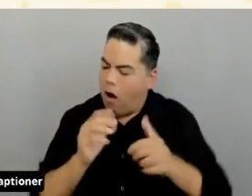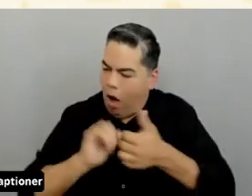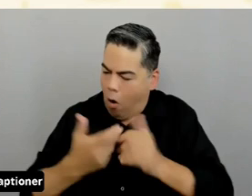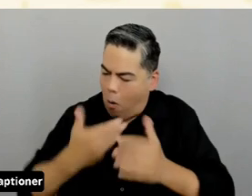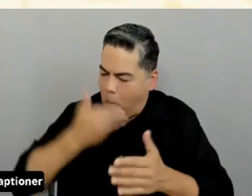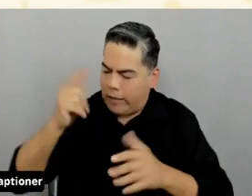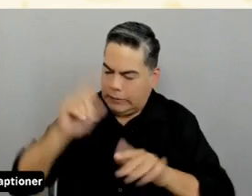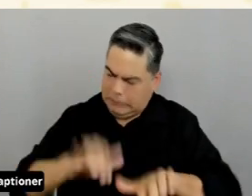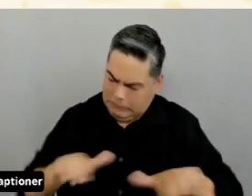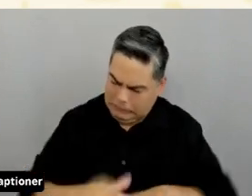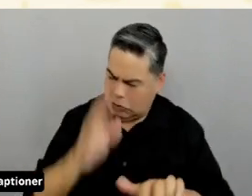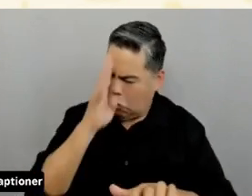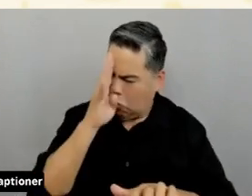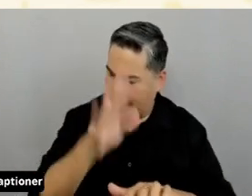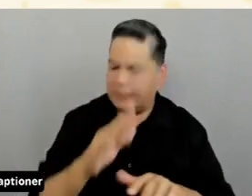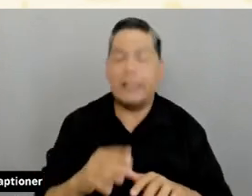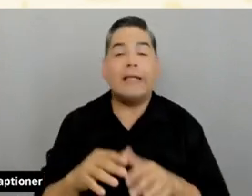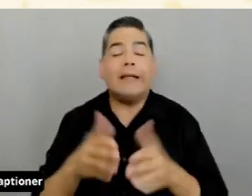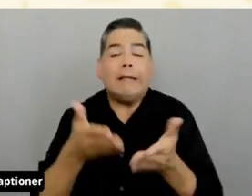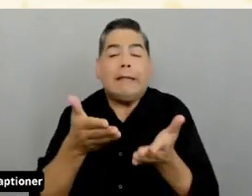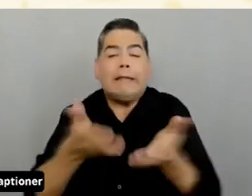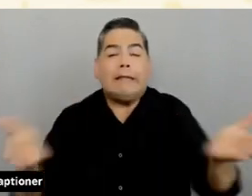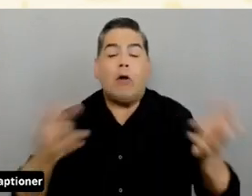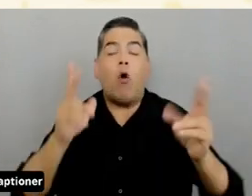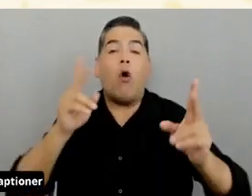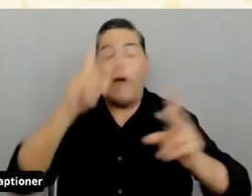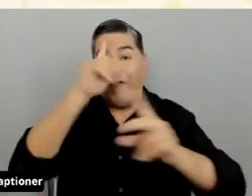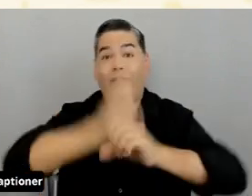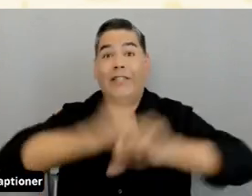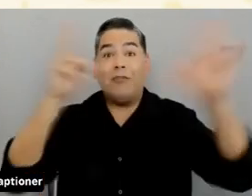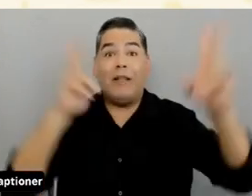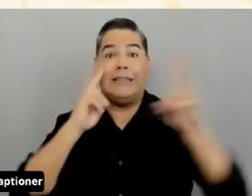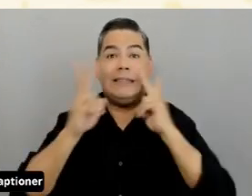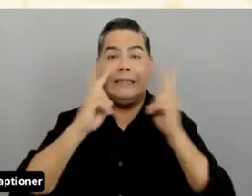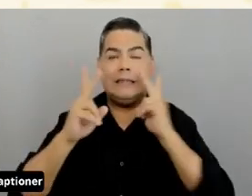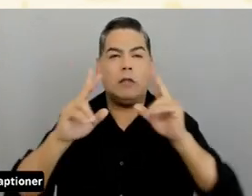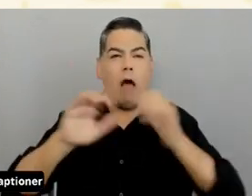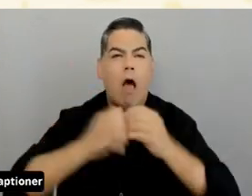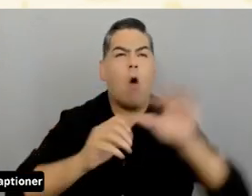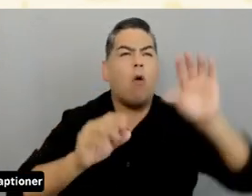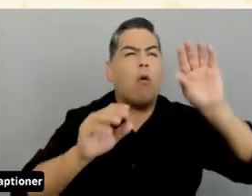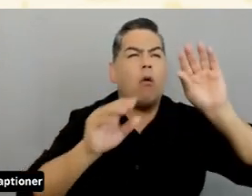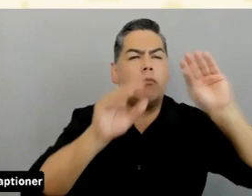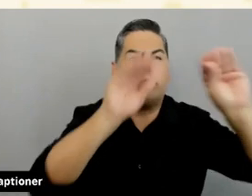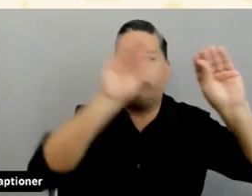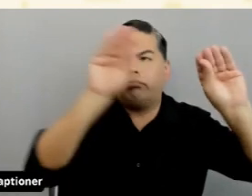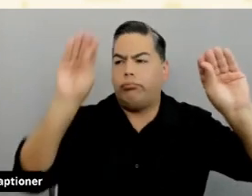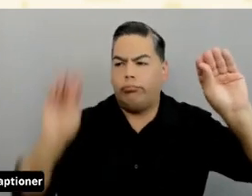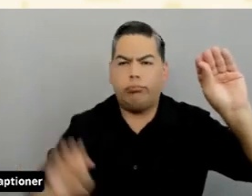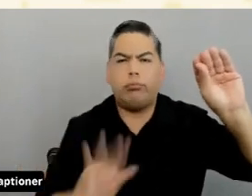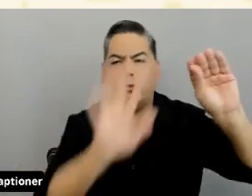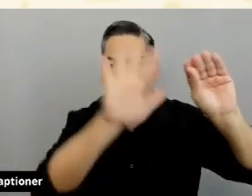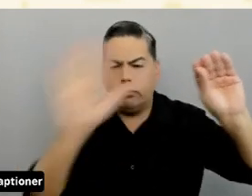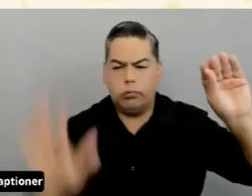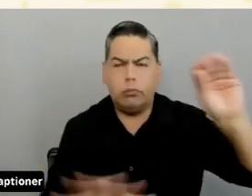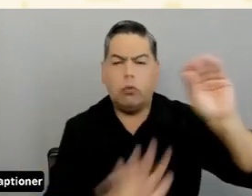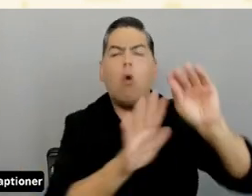or when we are creating our visualizations. What will be the type of components that we want to create?